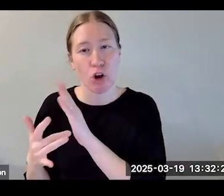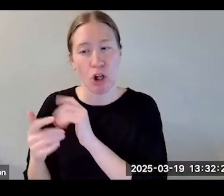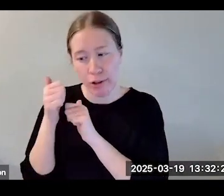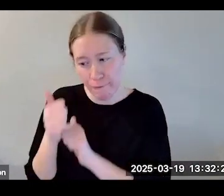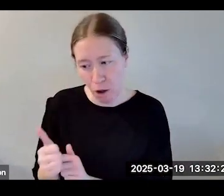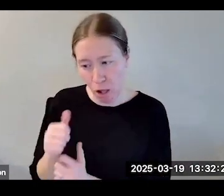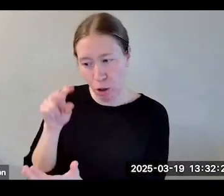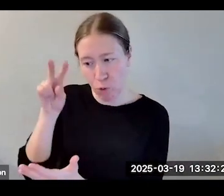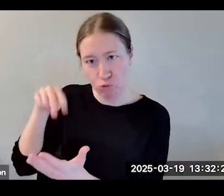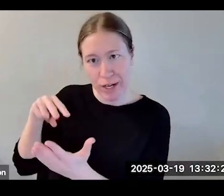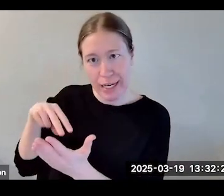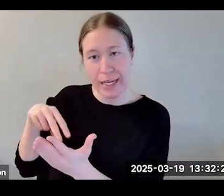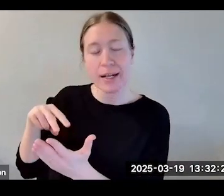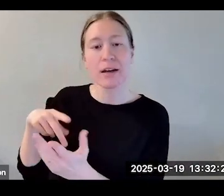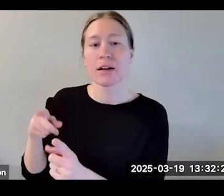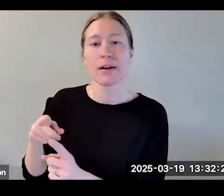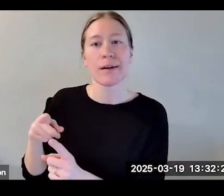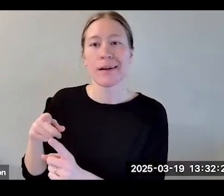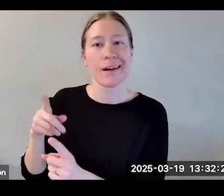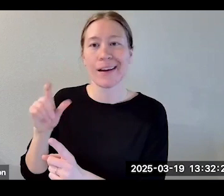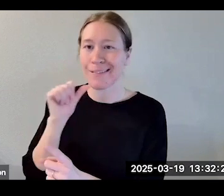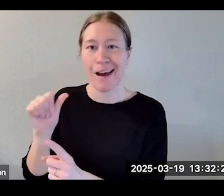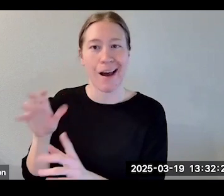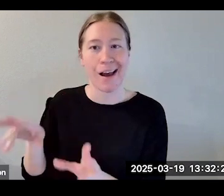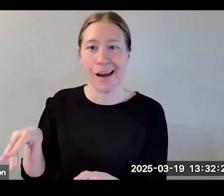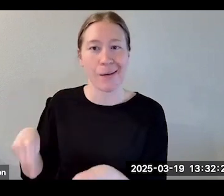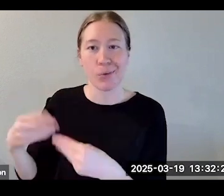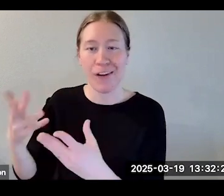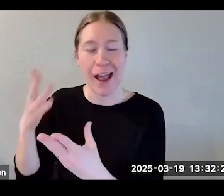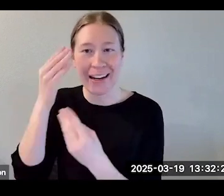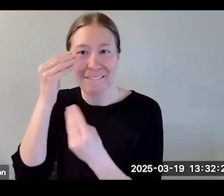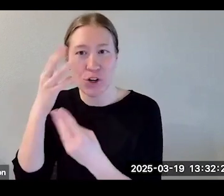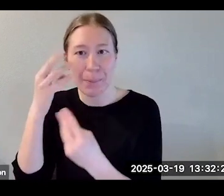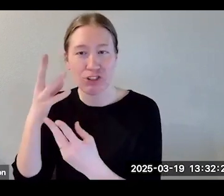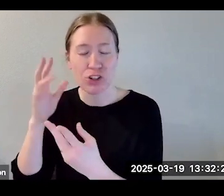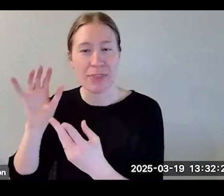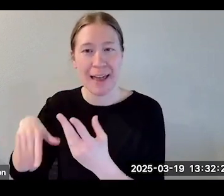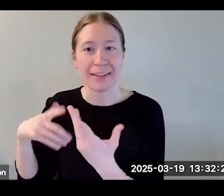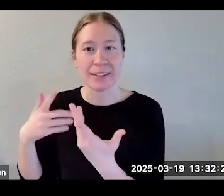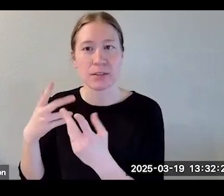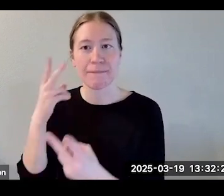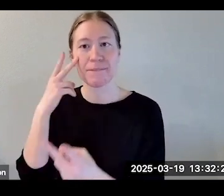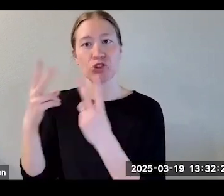they would not know that this is, you know, being visually denoted as a list.